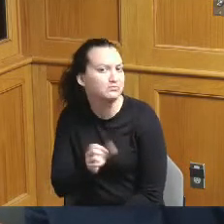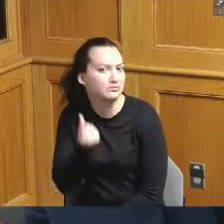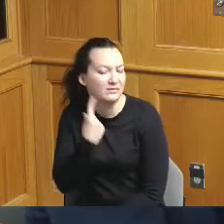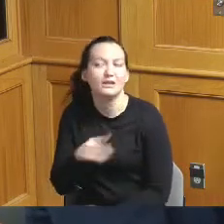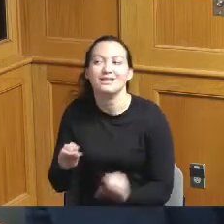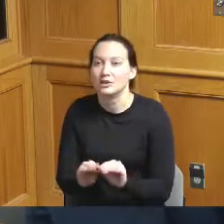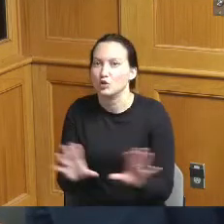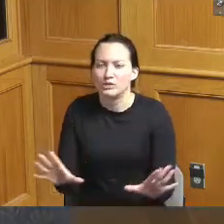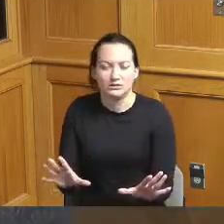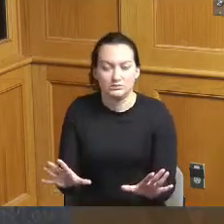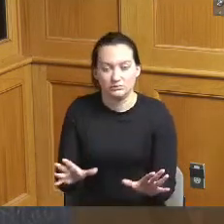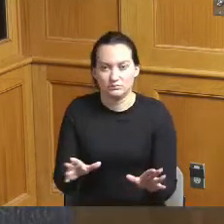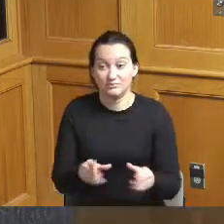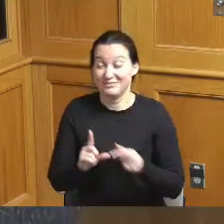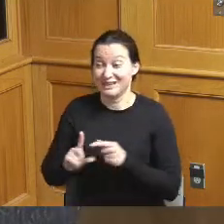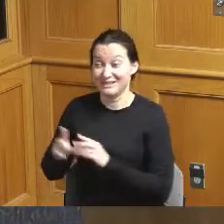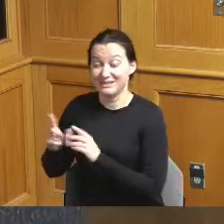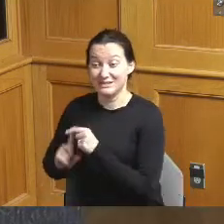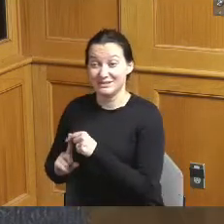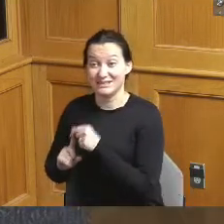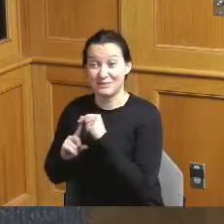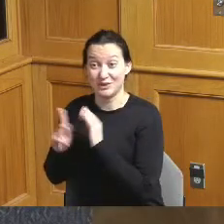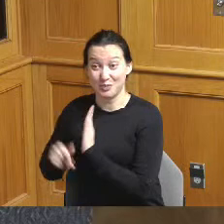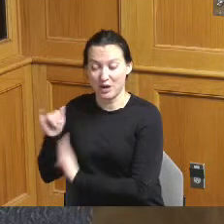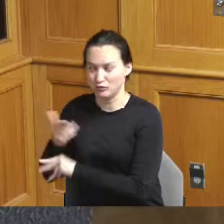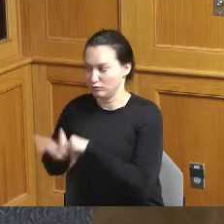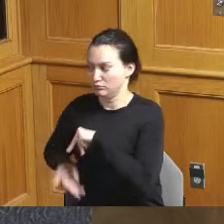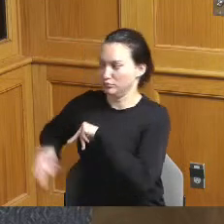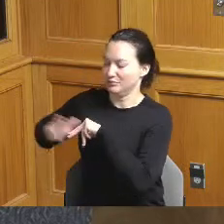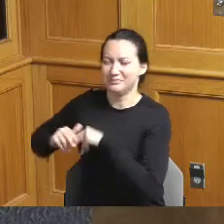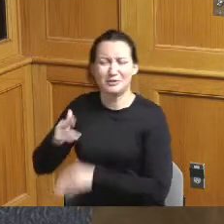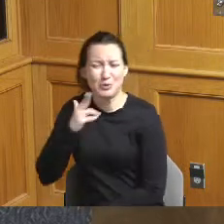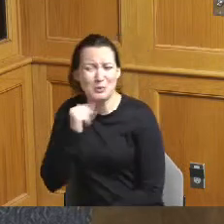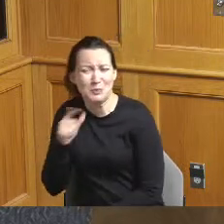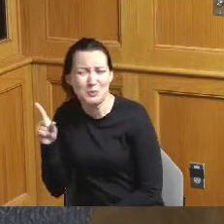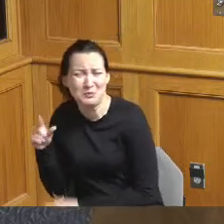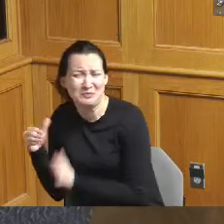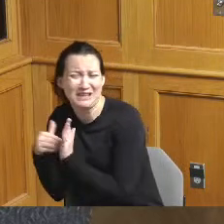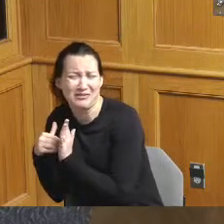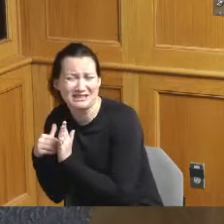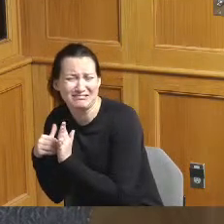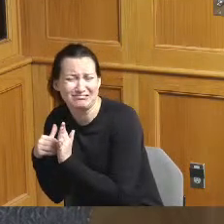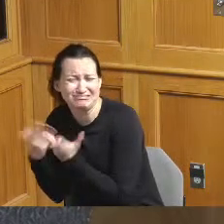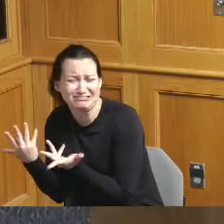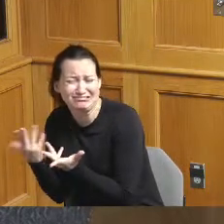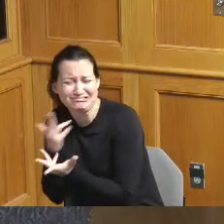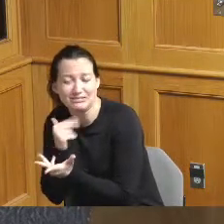huge jump in the special projects as I said it's in the thousands so it's not as relevant to the